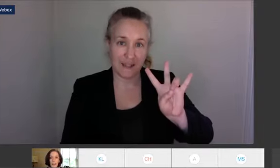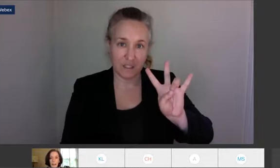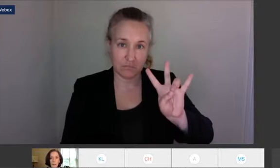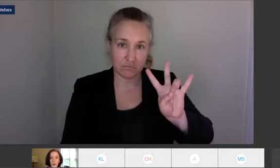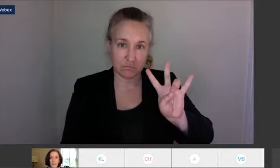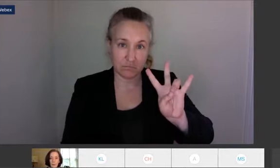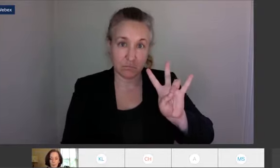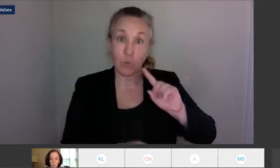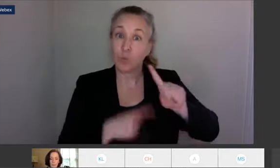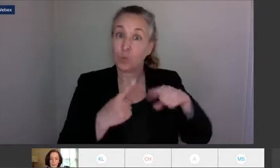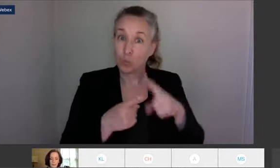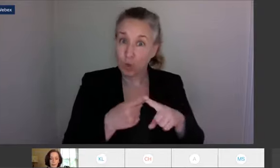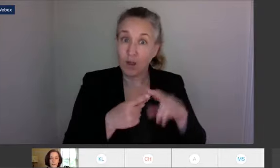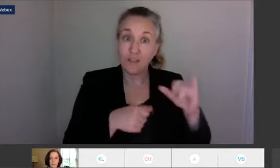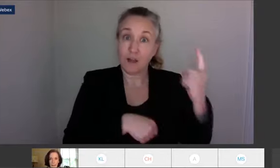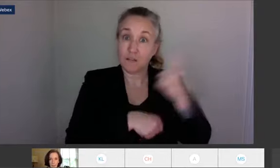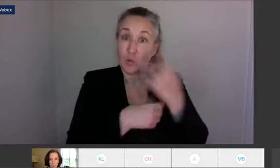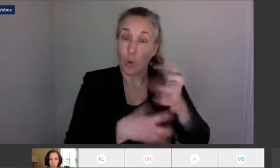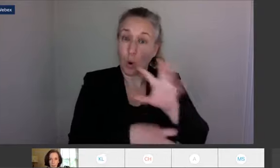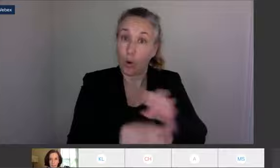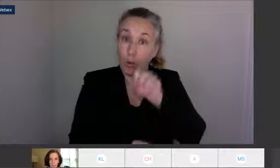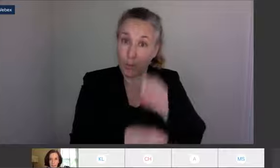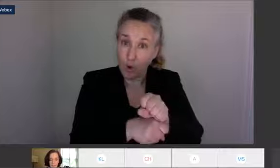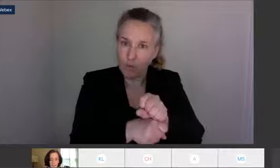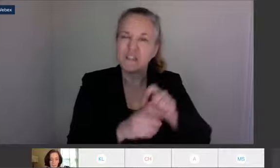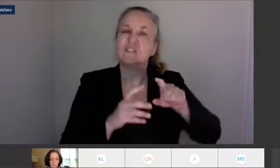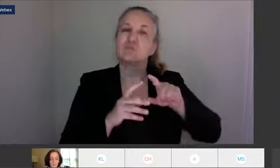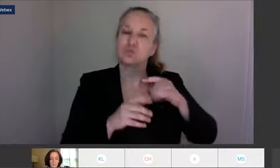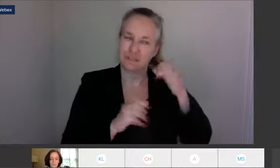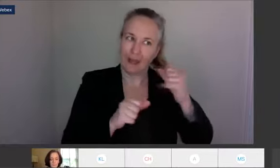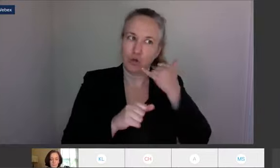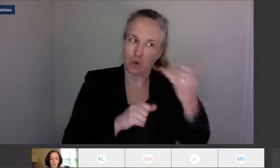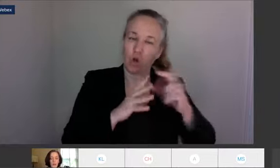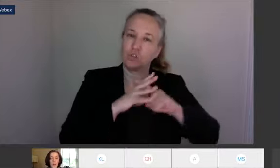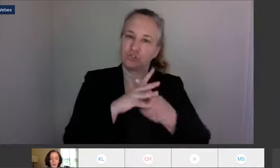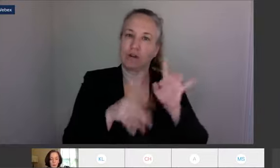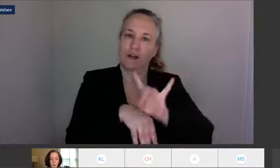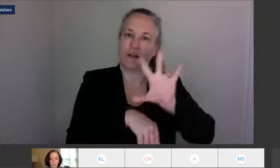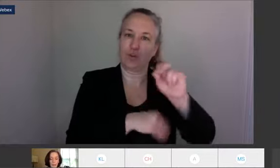at 8:30 in the morning of the day that you'd like to be tested the Norristown